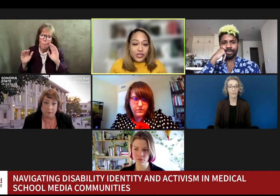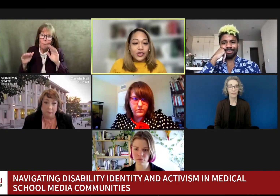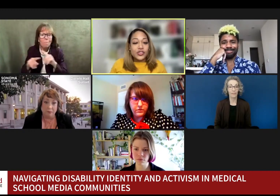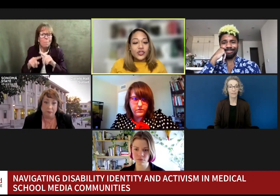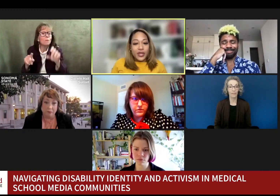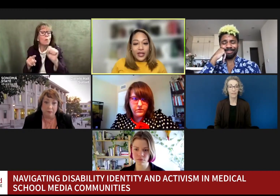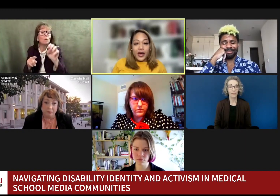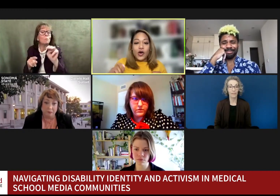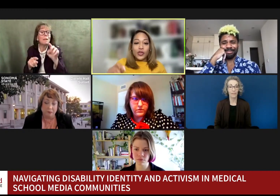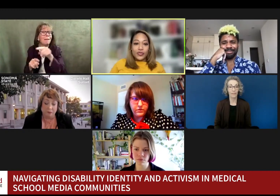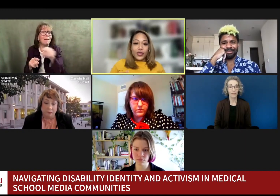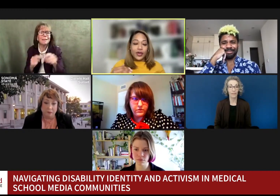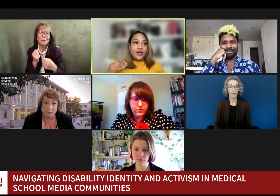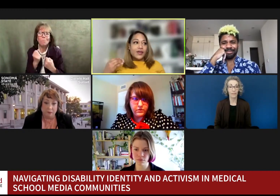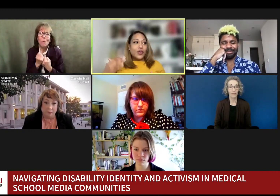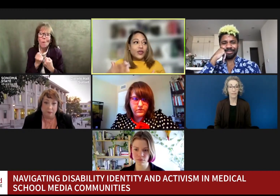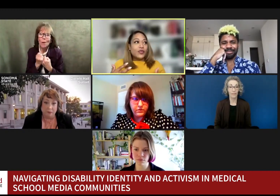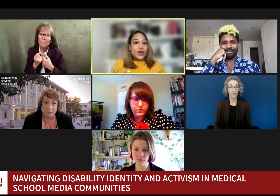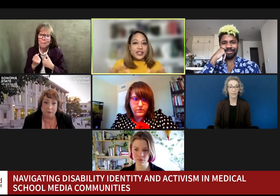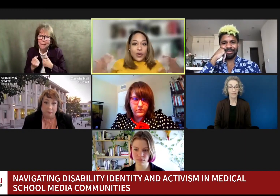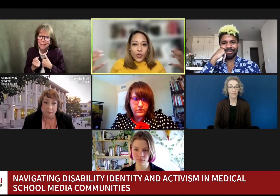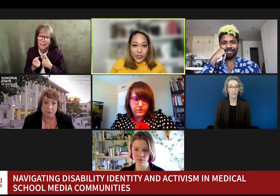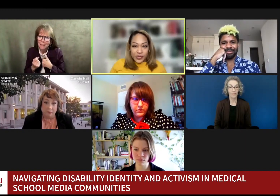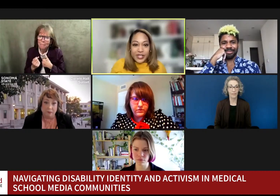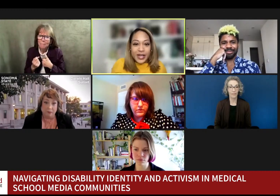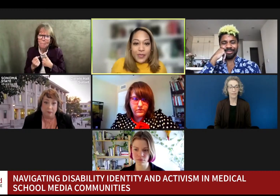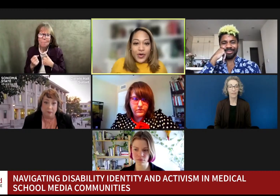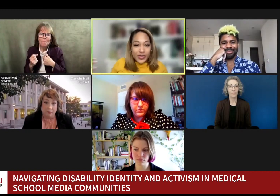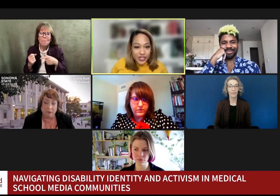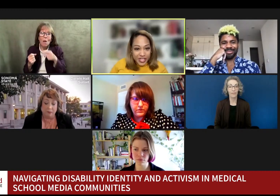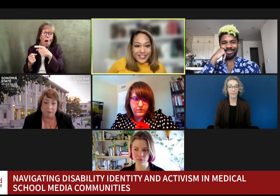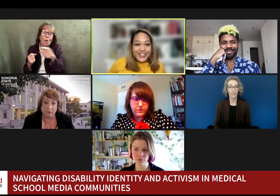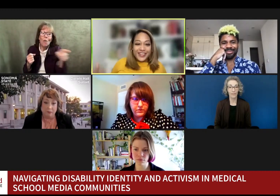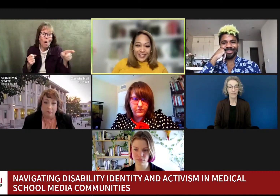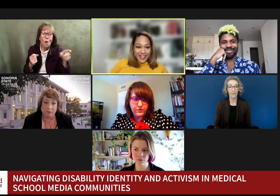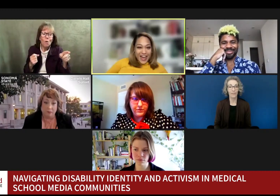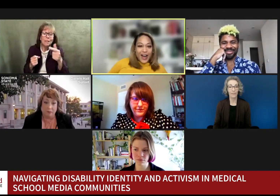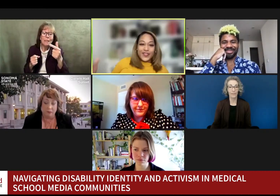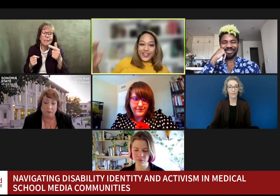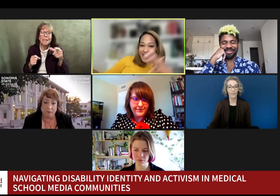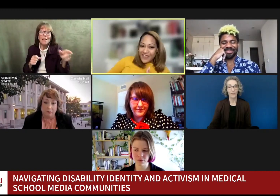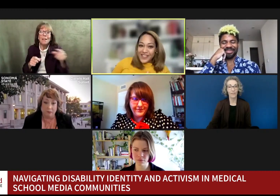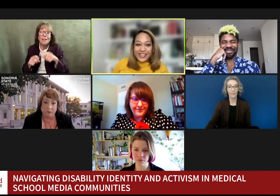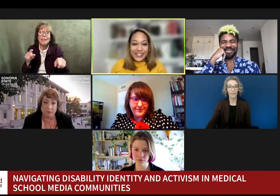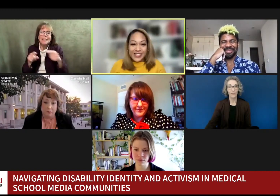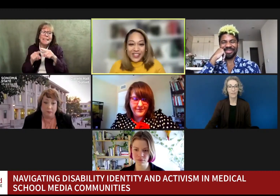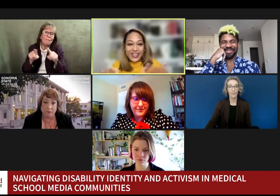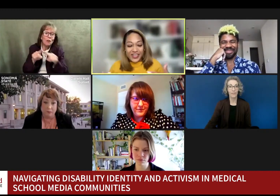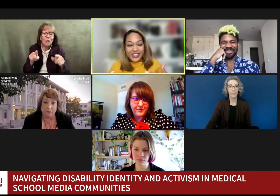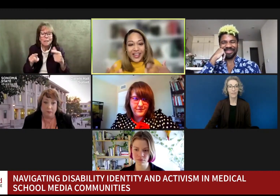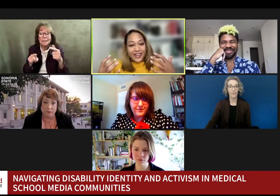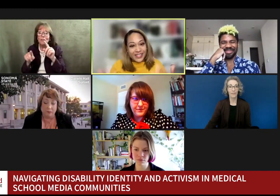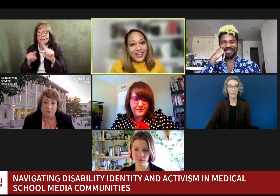all of the ones that were building it up. All those Gen Zers, Gen Alphas, everyone that's on the younger side